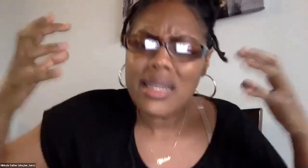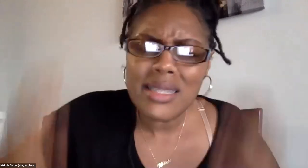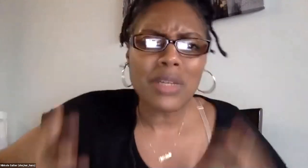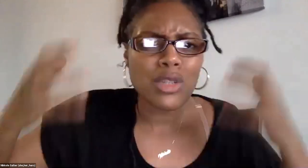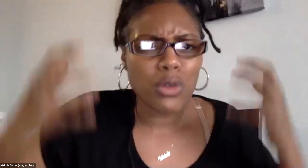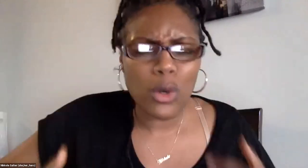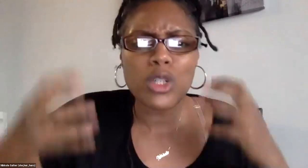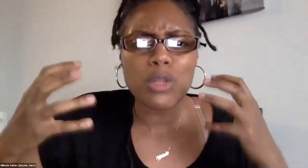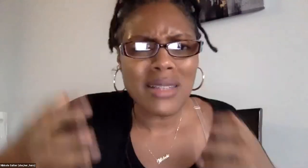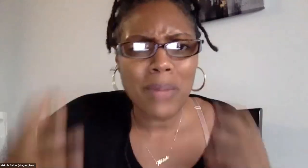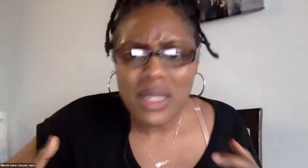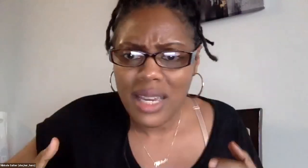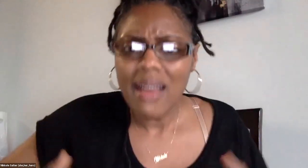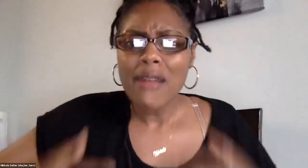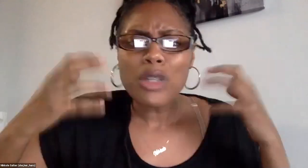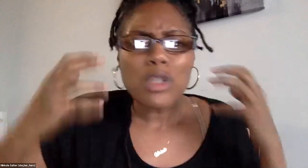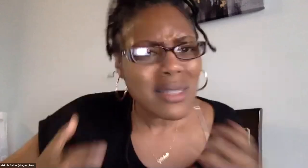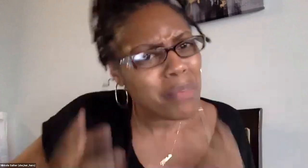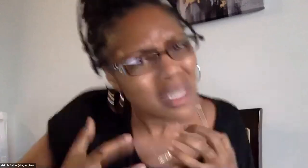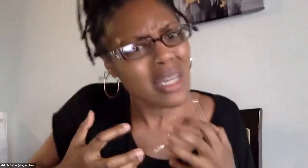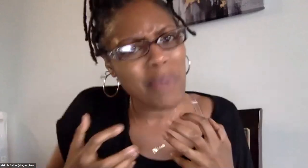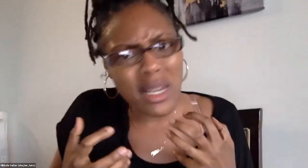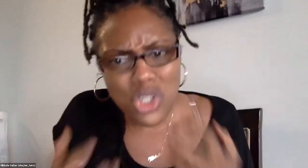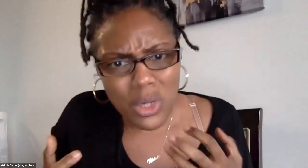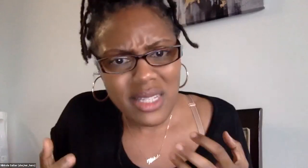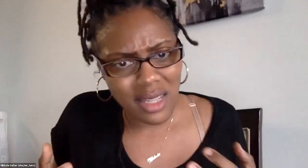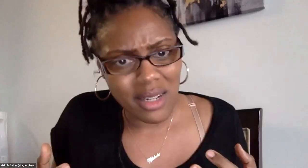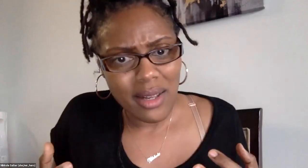and accept its full responsibility, the responsibility of being a storyteller.